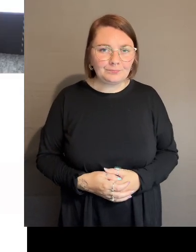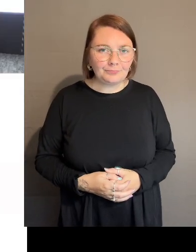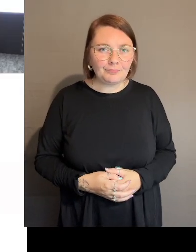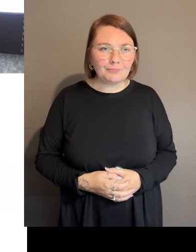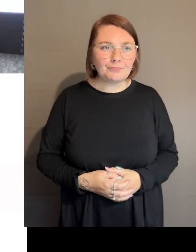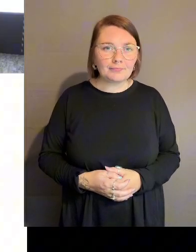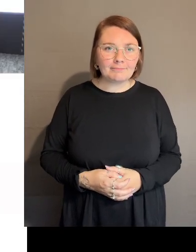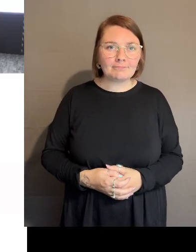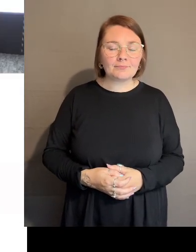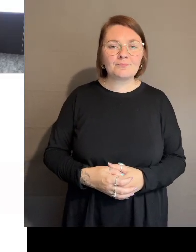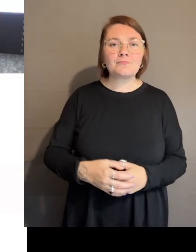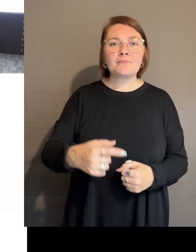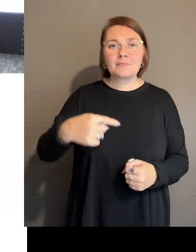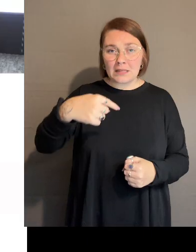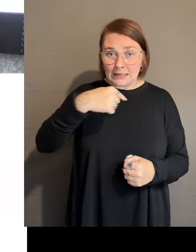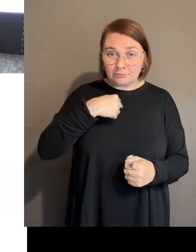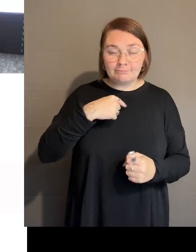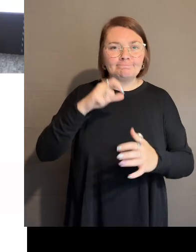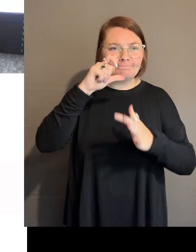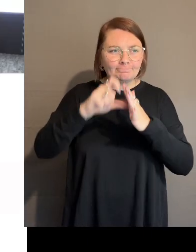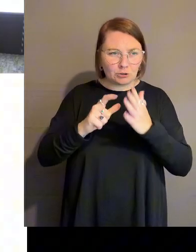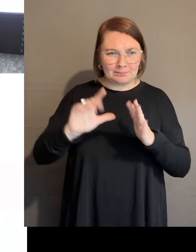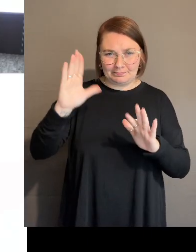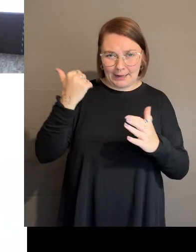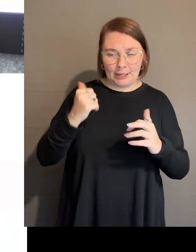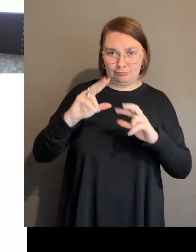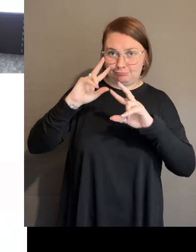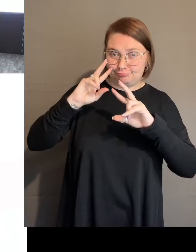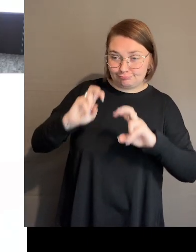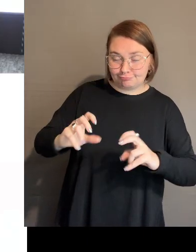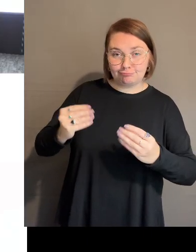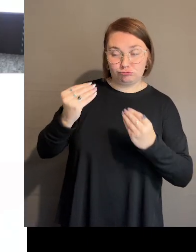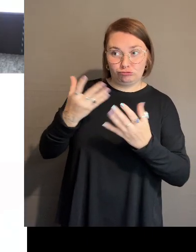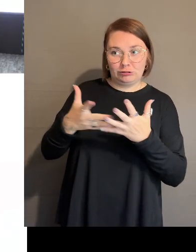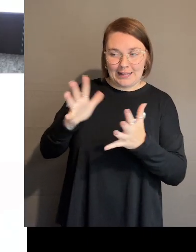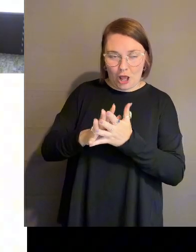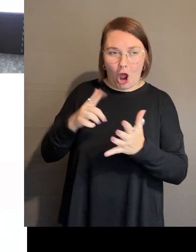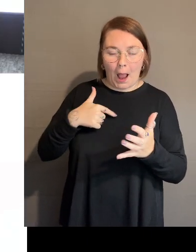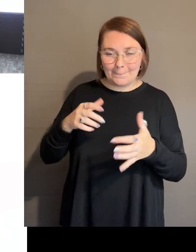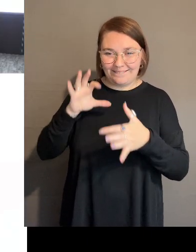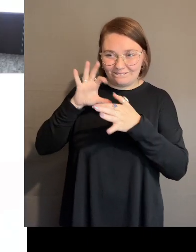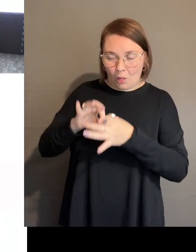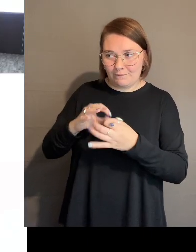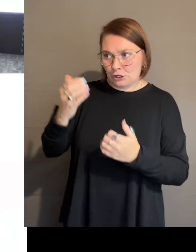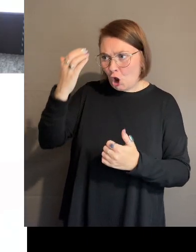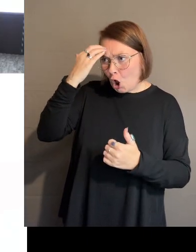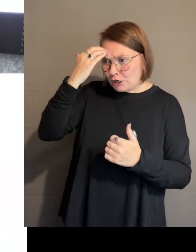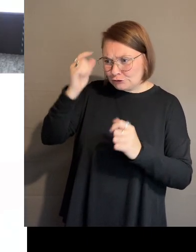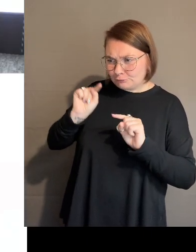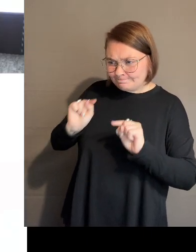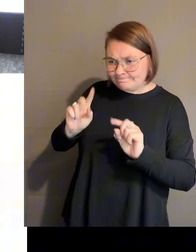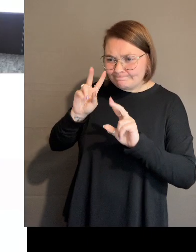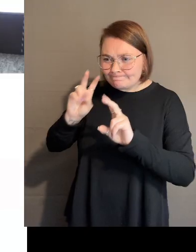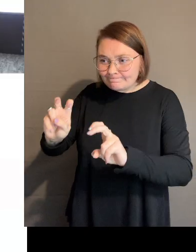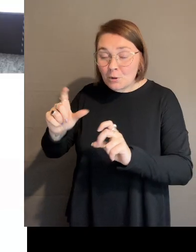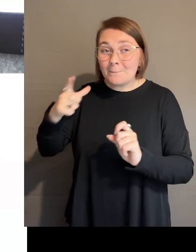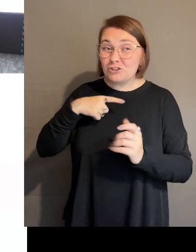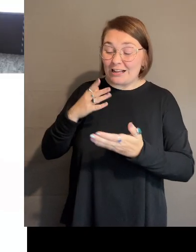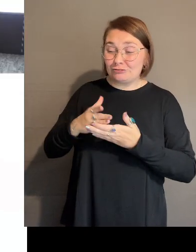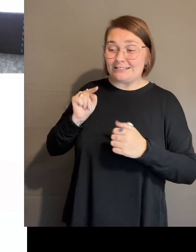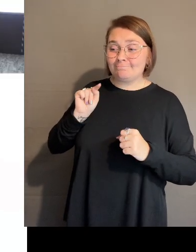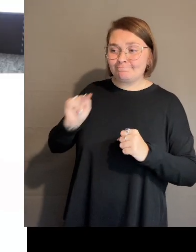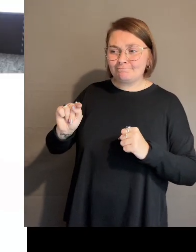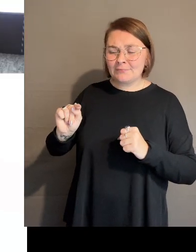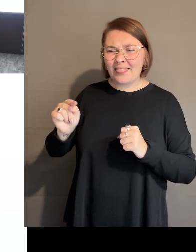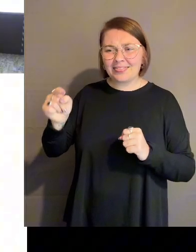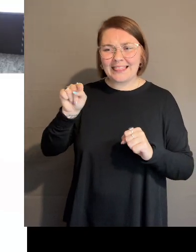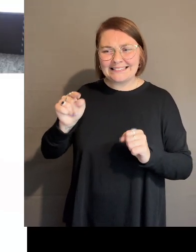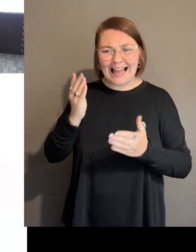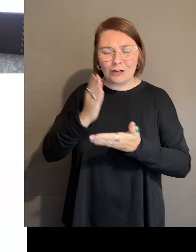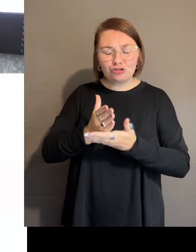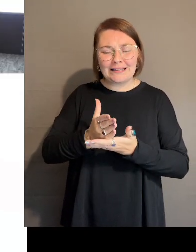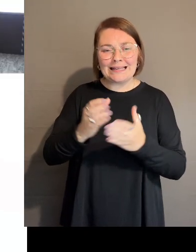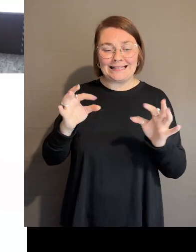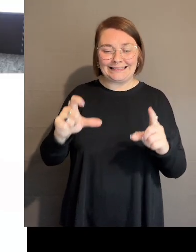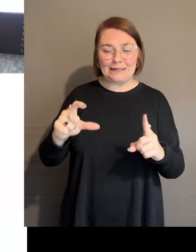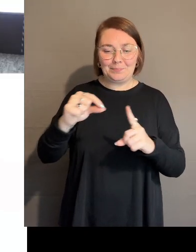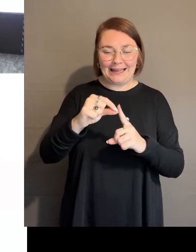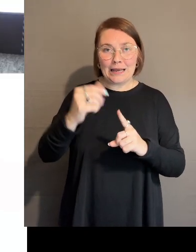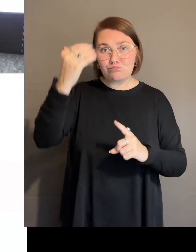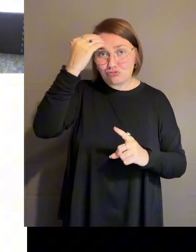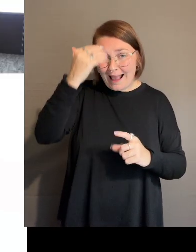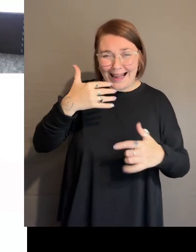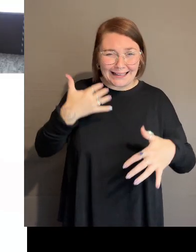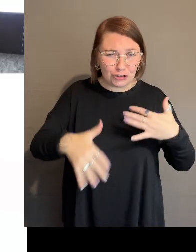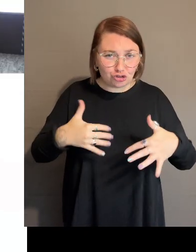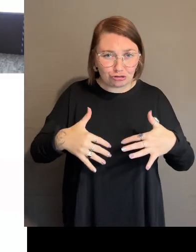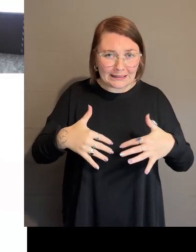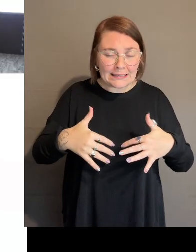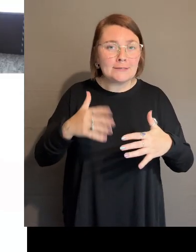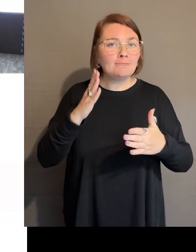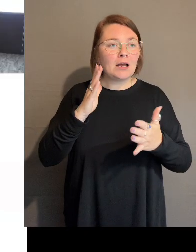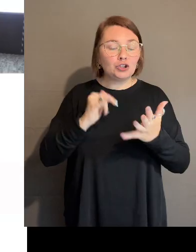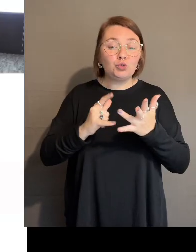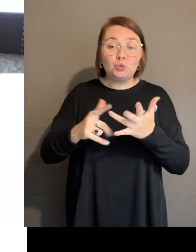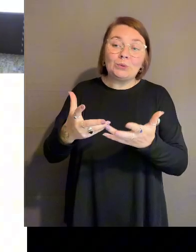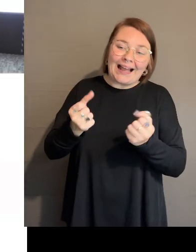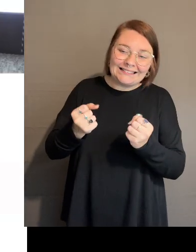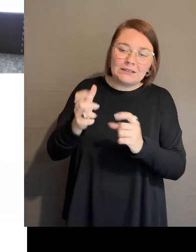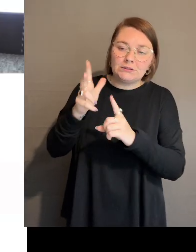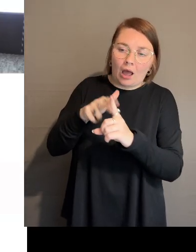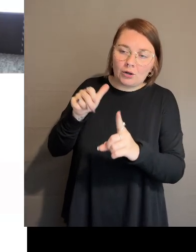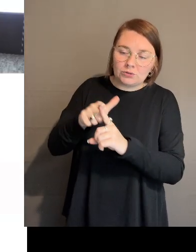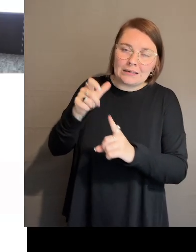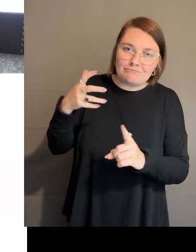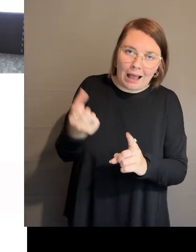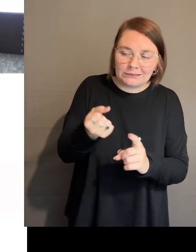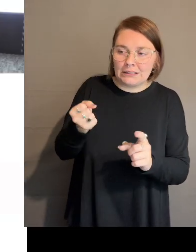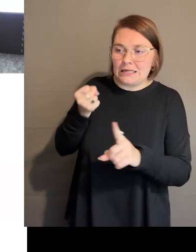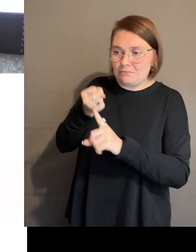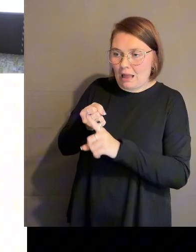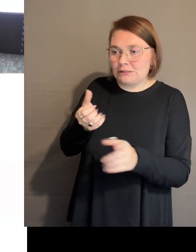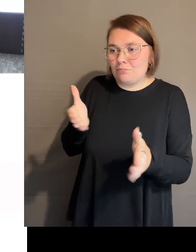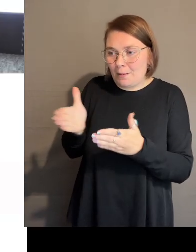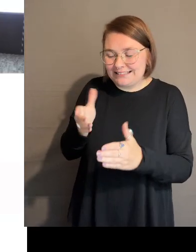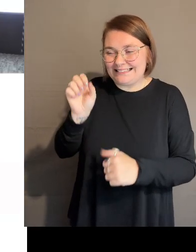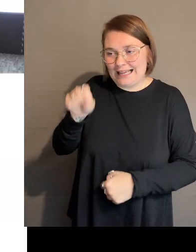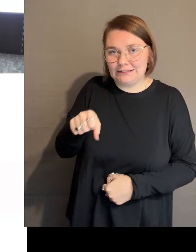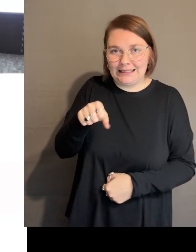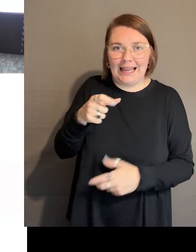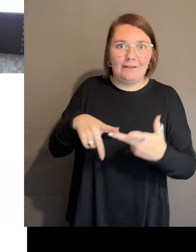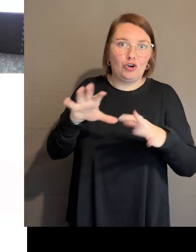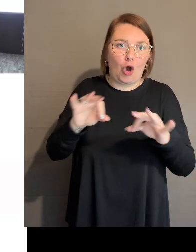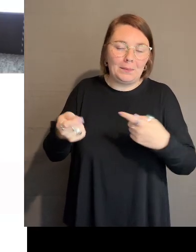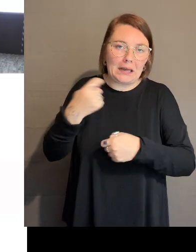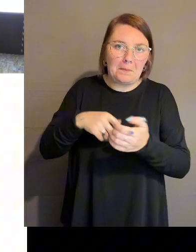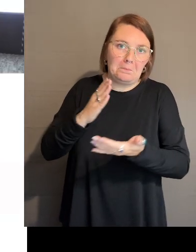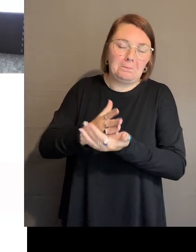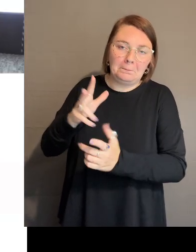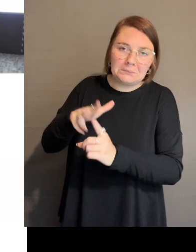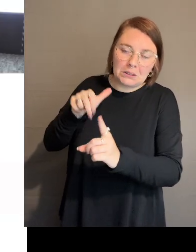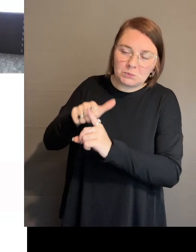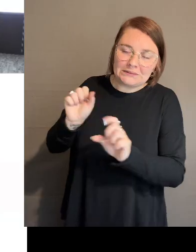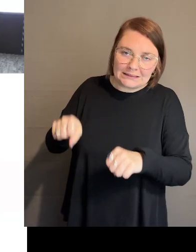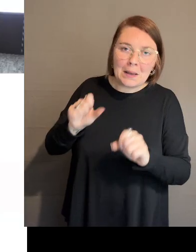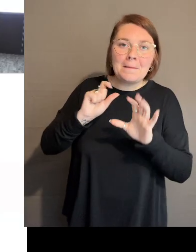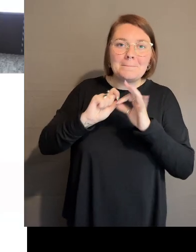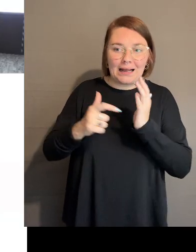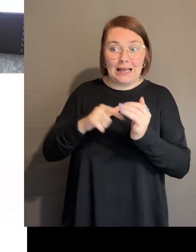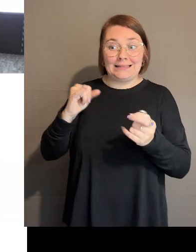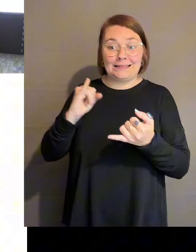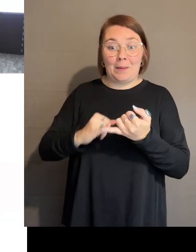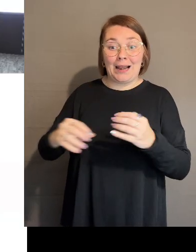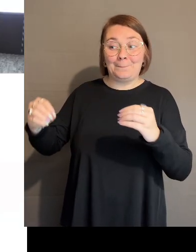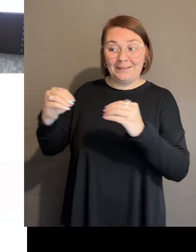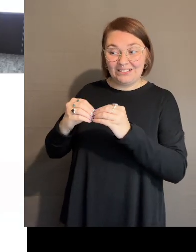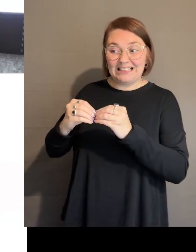I'm a psychologist by training, so I'm also very interested in cognition. And given that it is a brain injury that's driving the cerebral pulse, even though in order to get the diagnosis, you have to have… your mobility has to be affected, otherwise you don't get the diagnosis. And also with spina bifida.